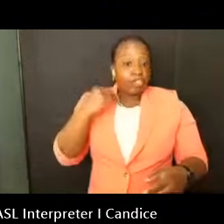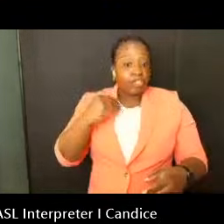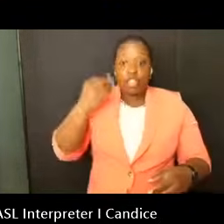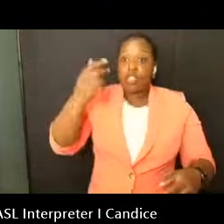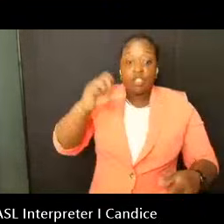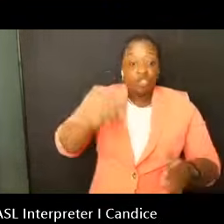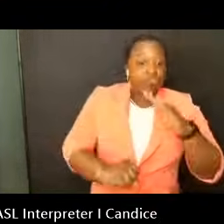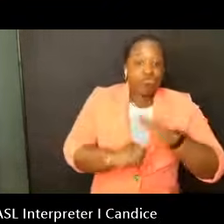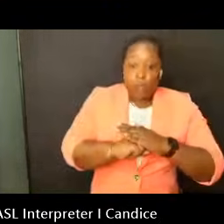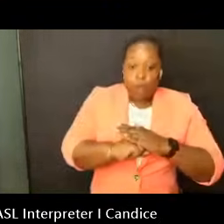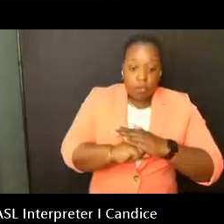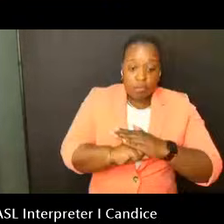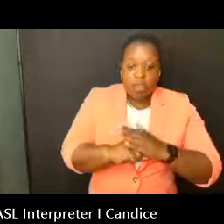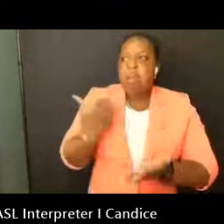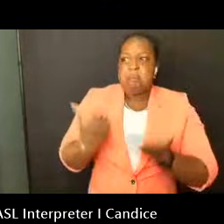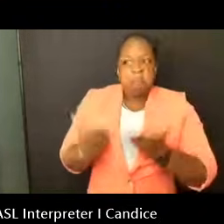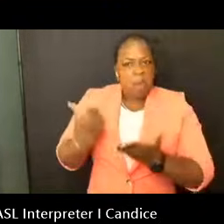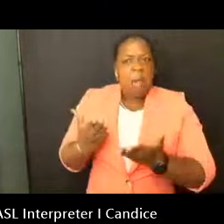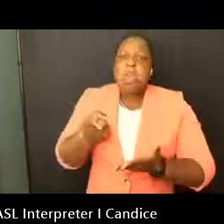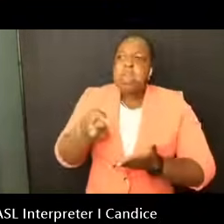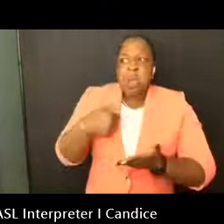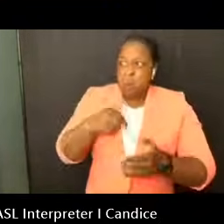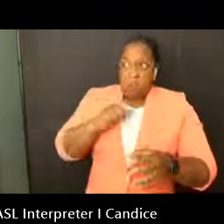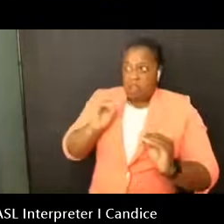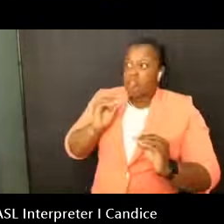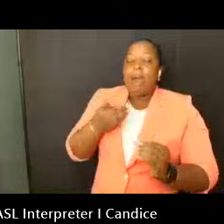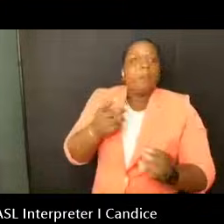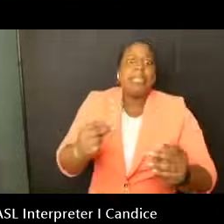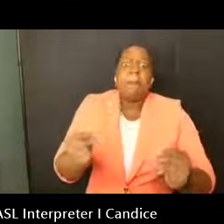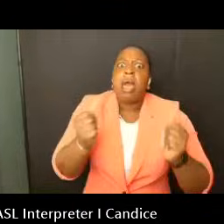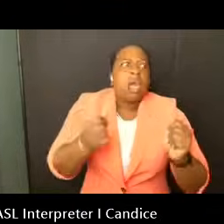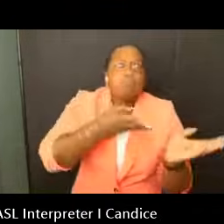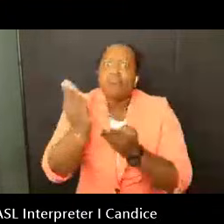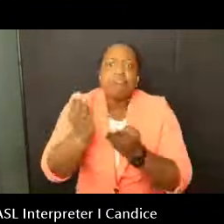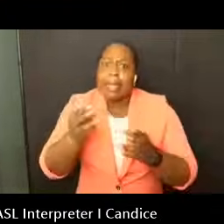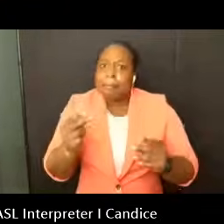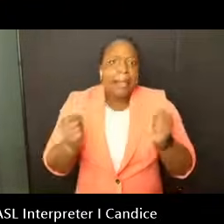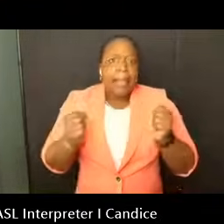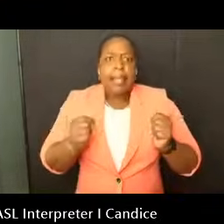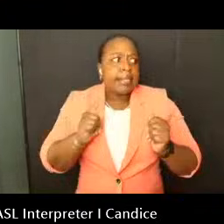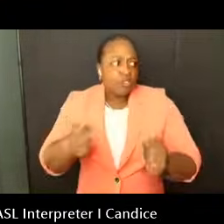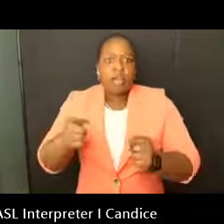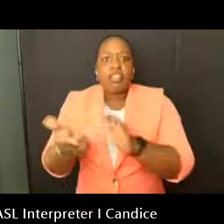you might want to take them immediately and get them transformative therapy.